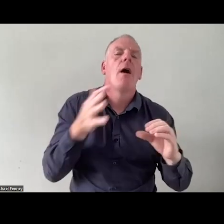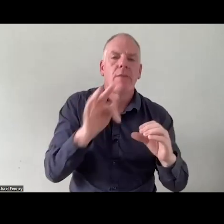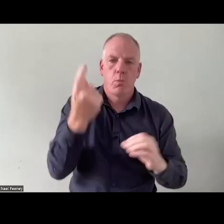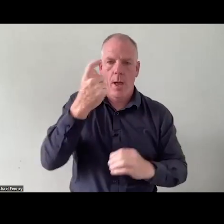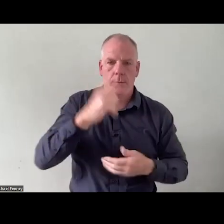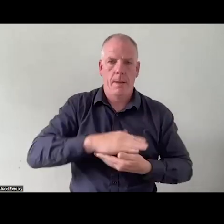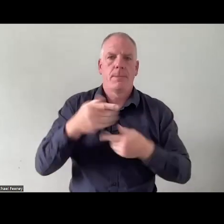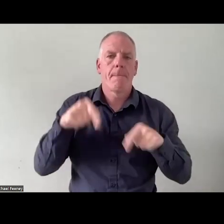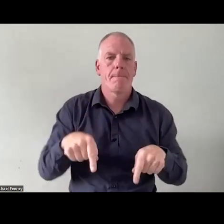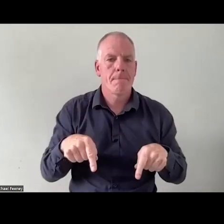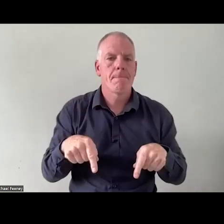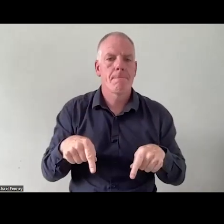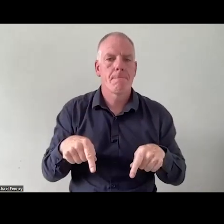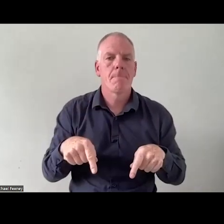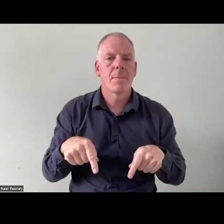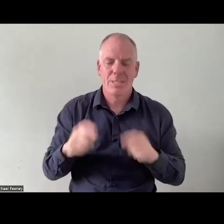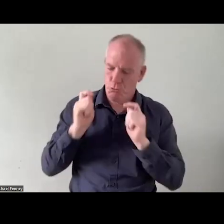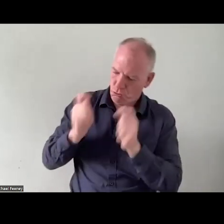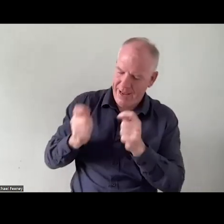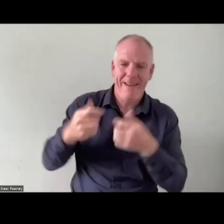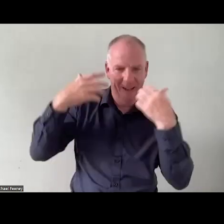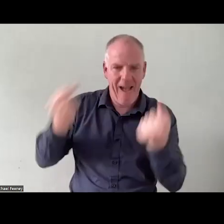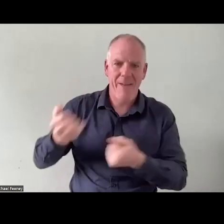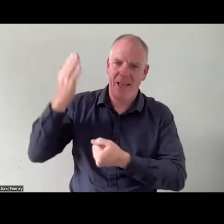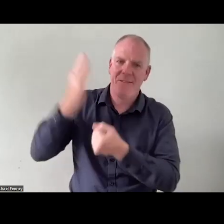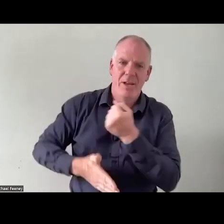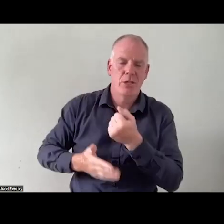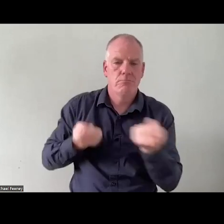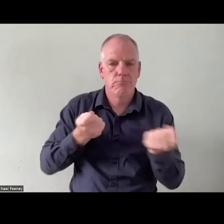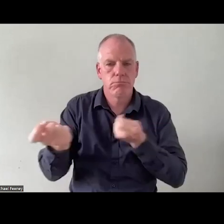and that operator was trained specifically to operate.